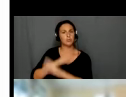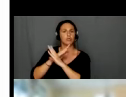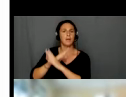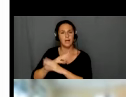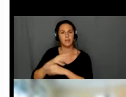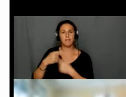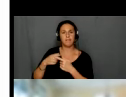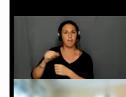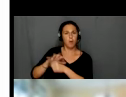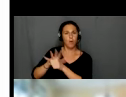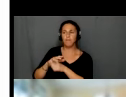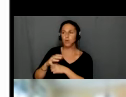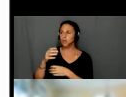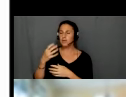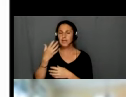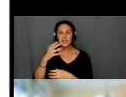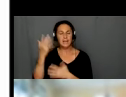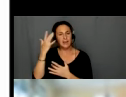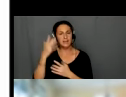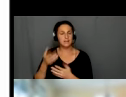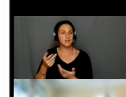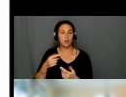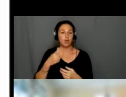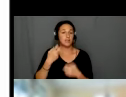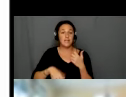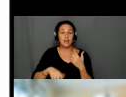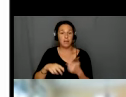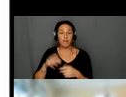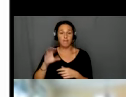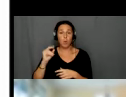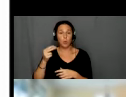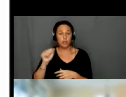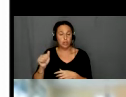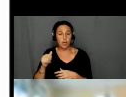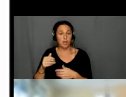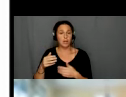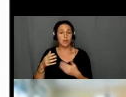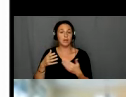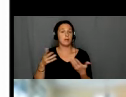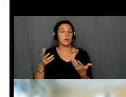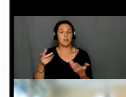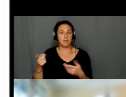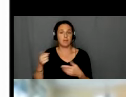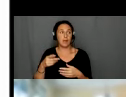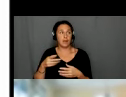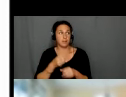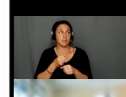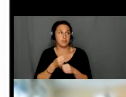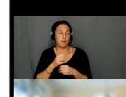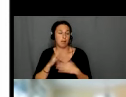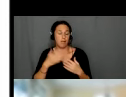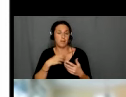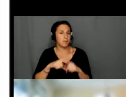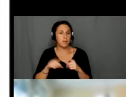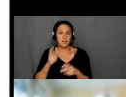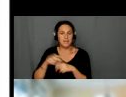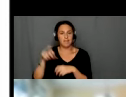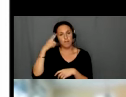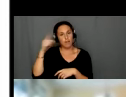That's really difficult for agencies. like CalOSHA and while they've done a great job with a lot of our complaints to to get in and access